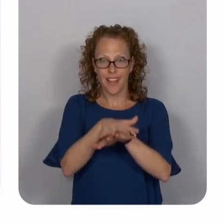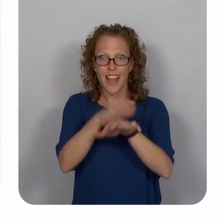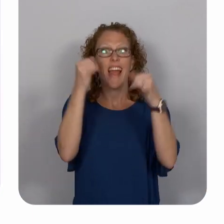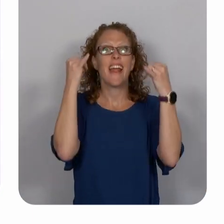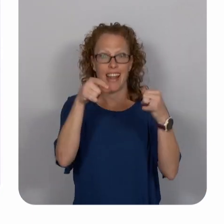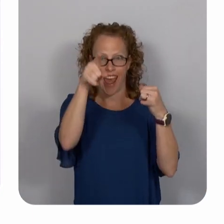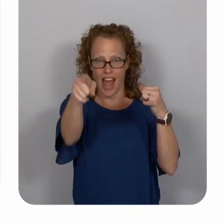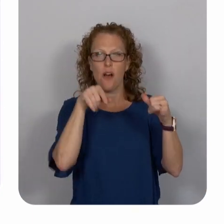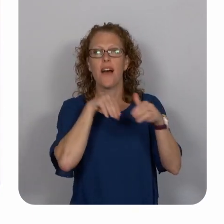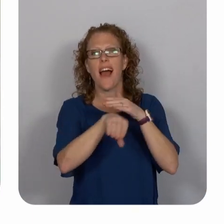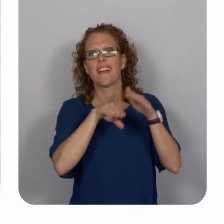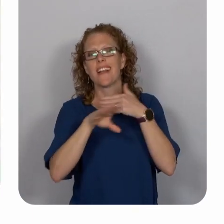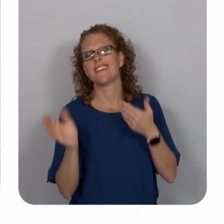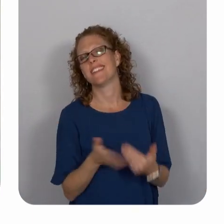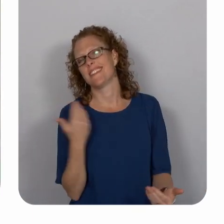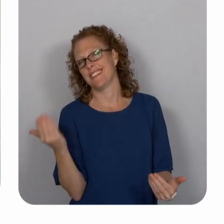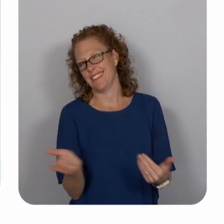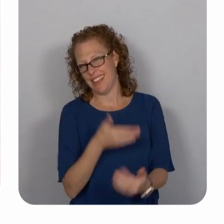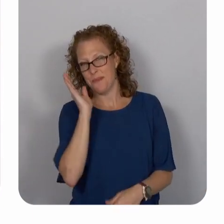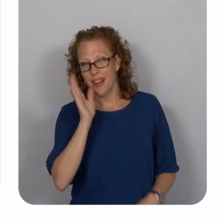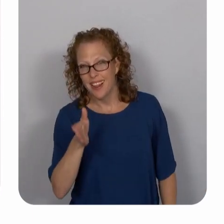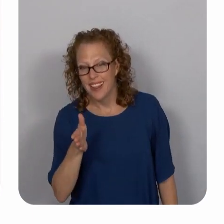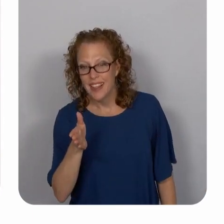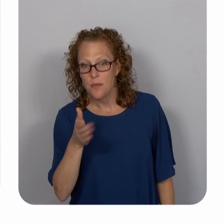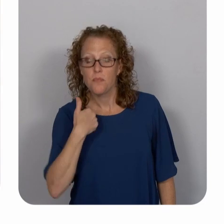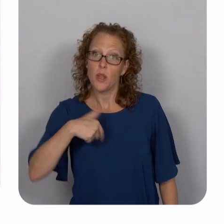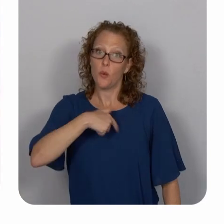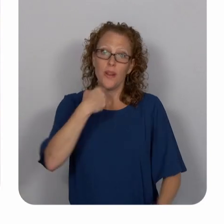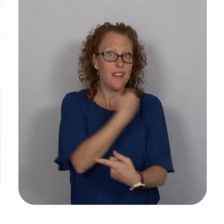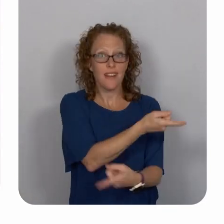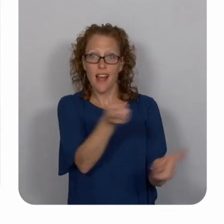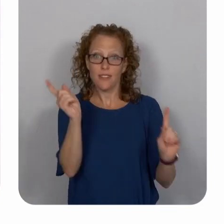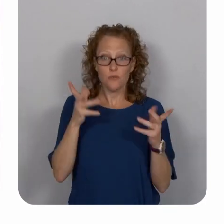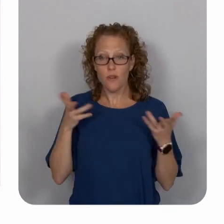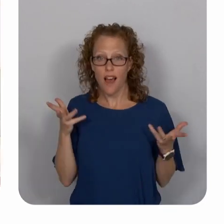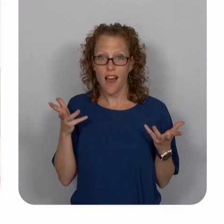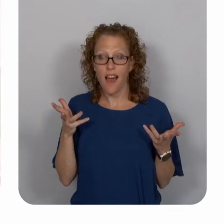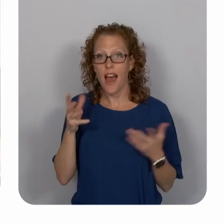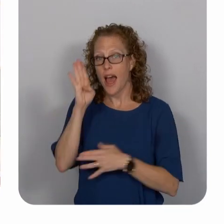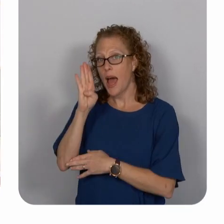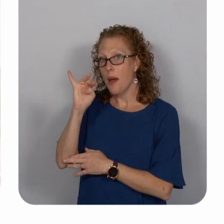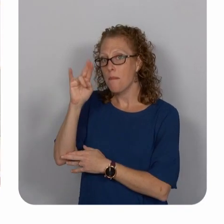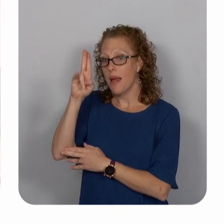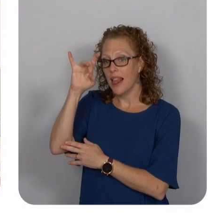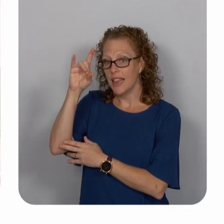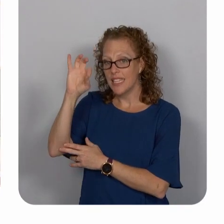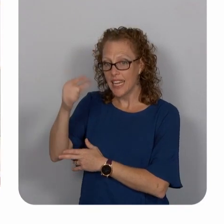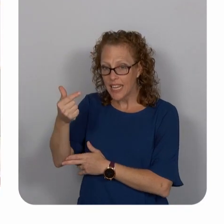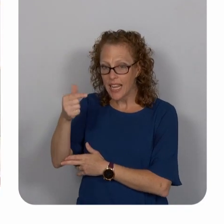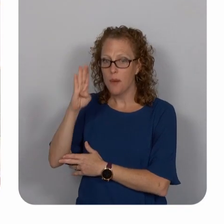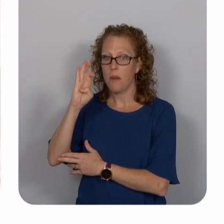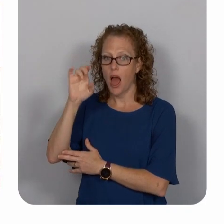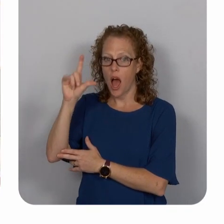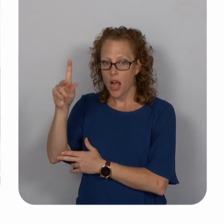We’re announcing Building Blocks for Unity. With Building Blocks, you can simply drag and drop